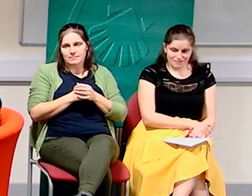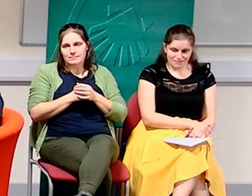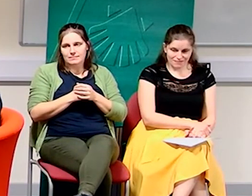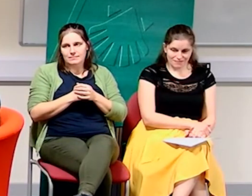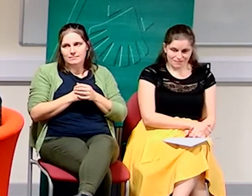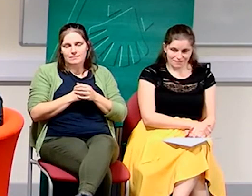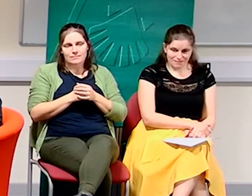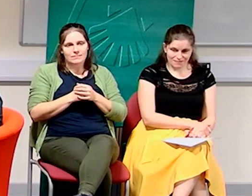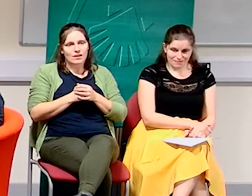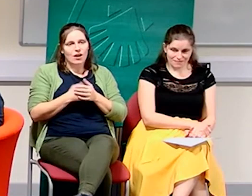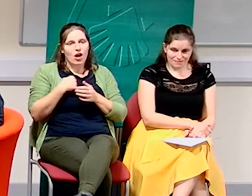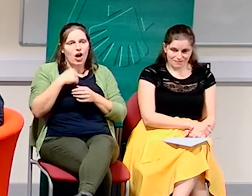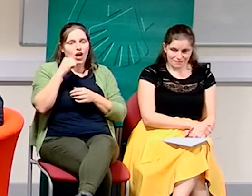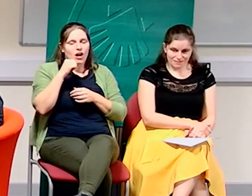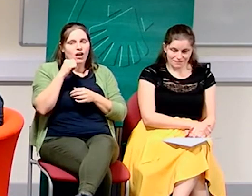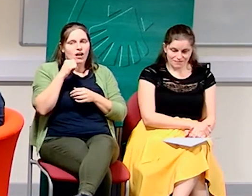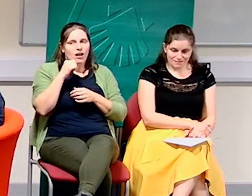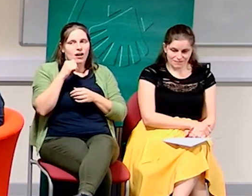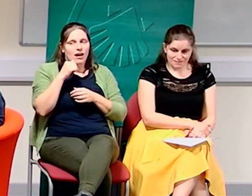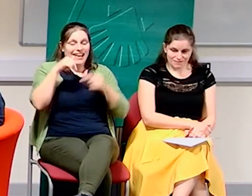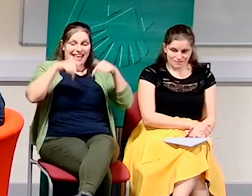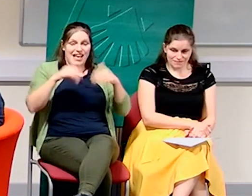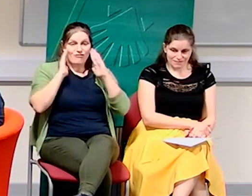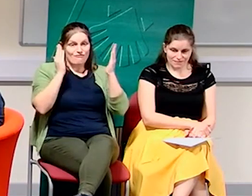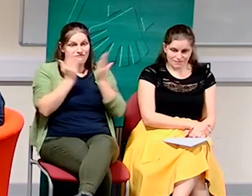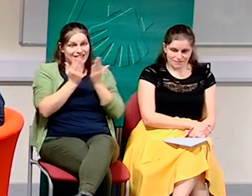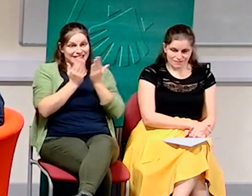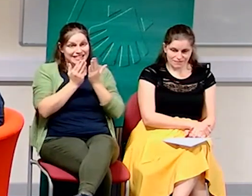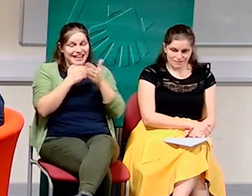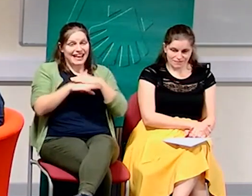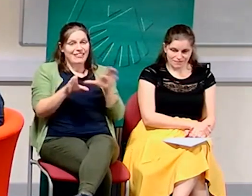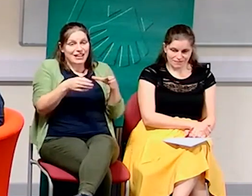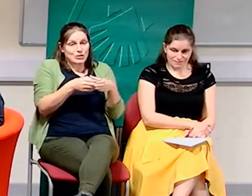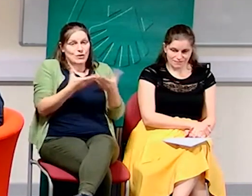University to University but at at Reading at the Institute of Education we try to do a good job of